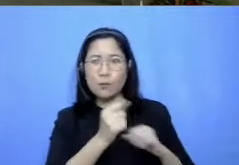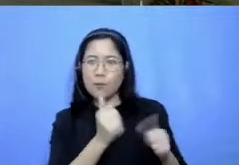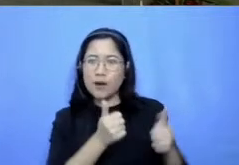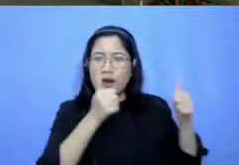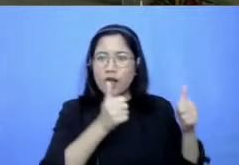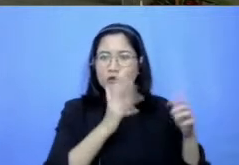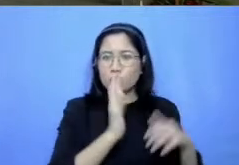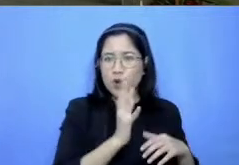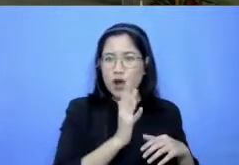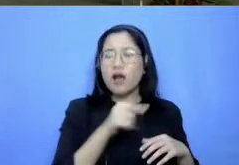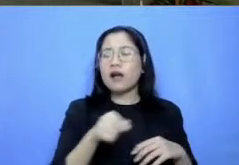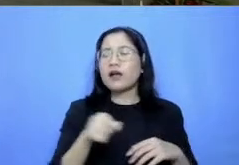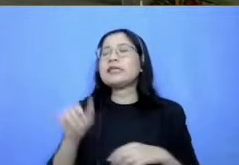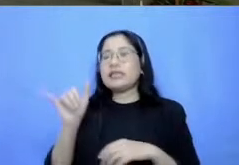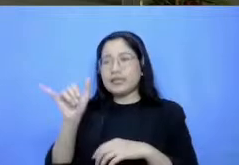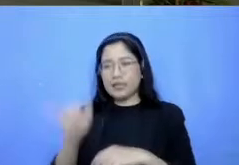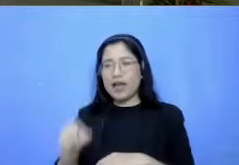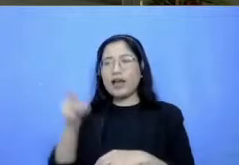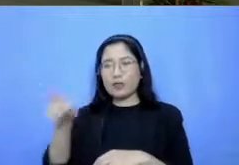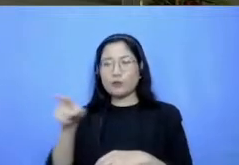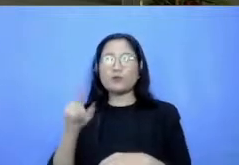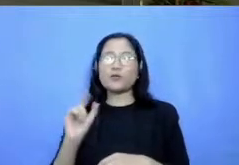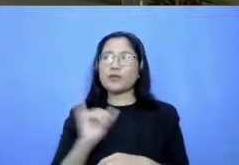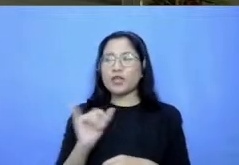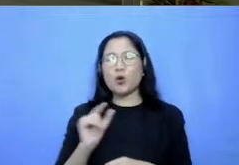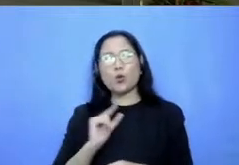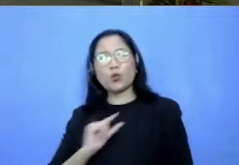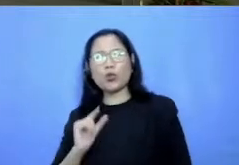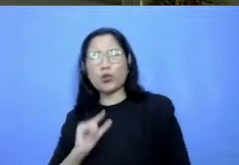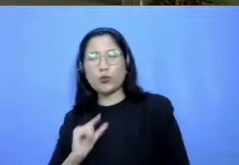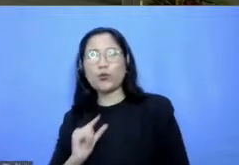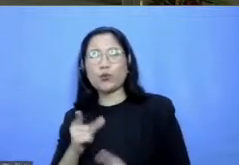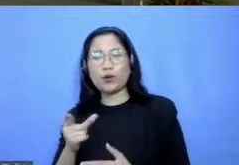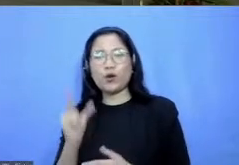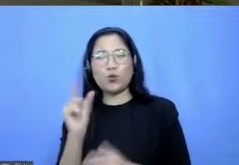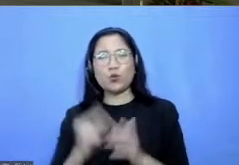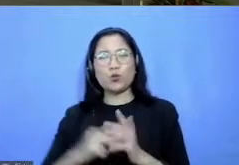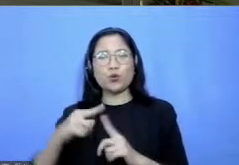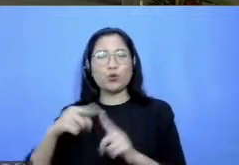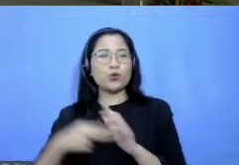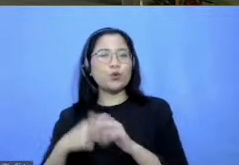that's what luck is, Mr. and Mrs. Ladies and gentlemen, who have succeeded